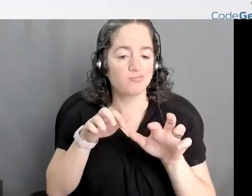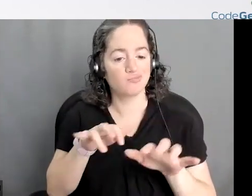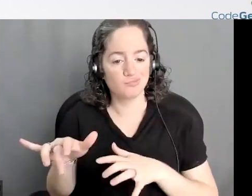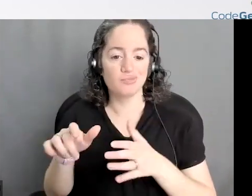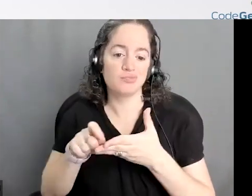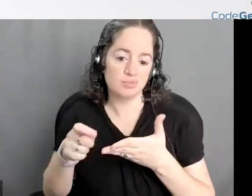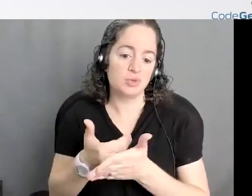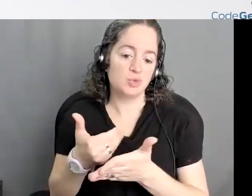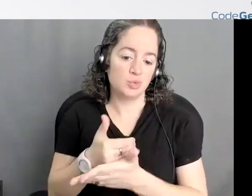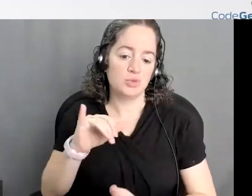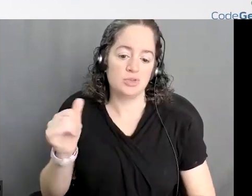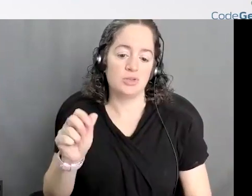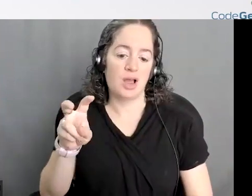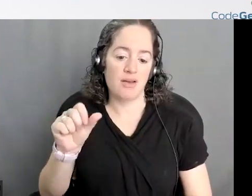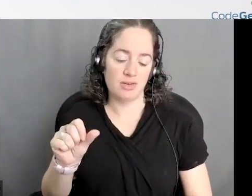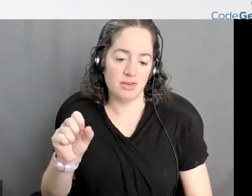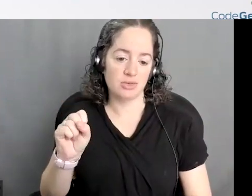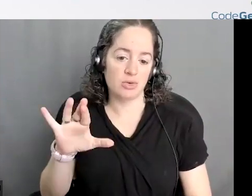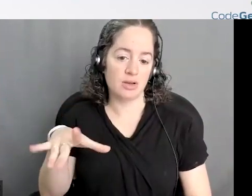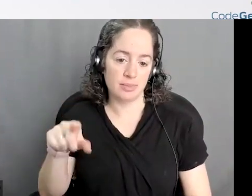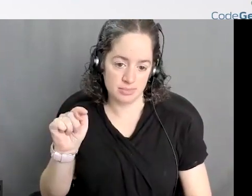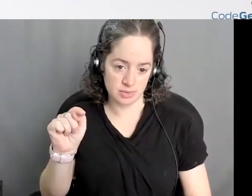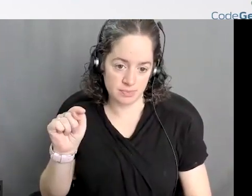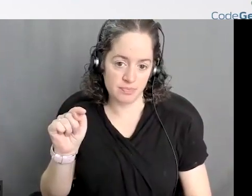We're using that to track our focus,